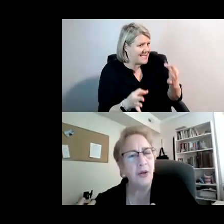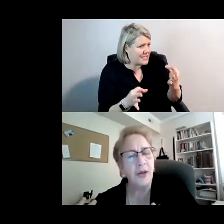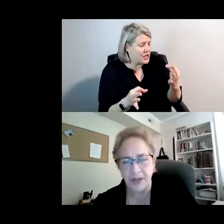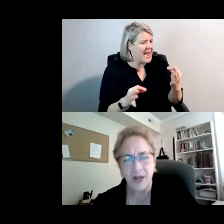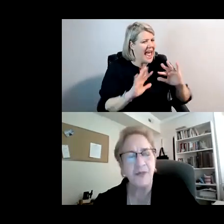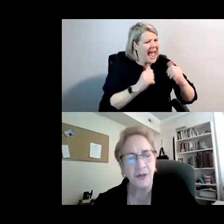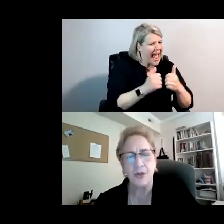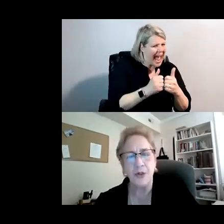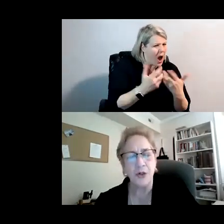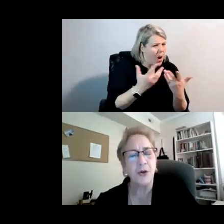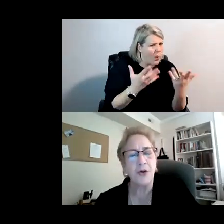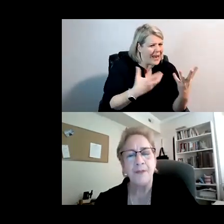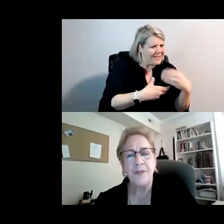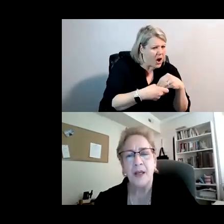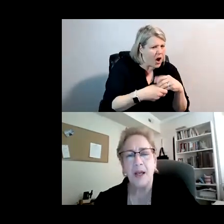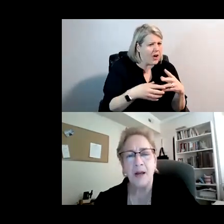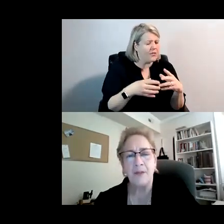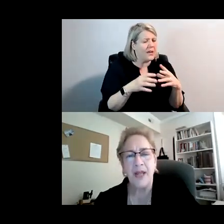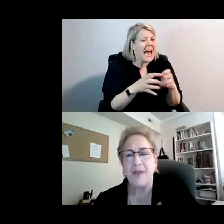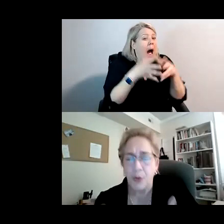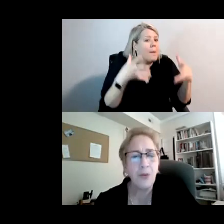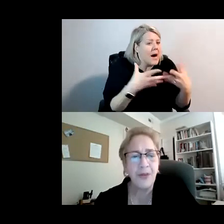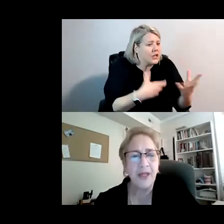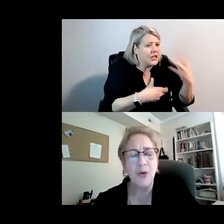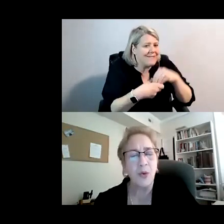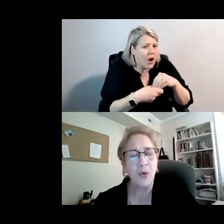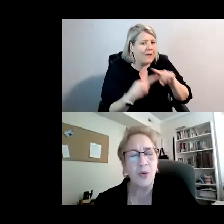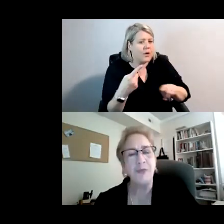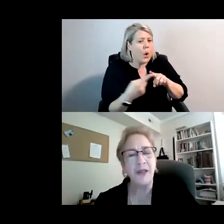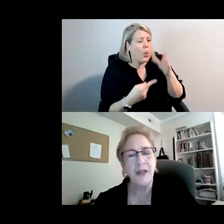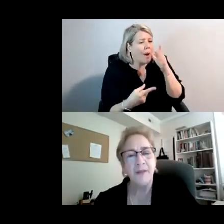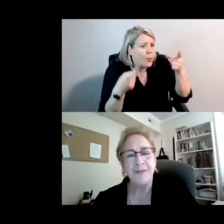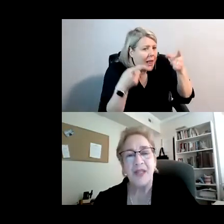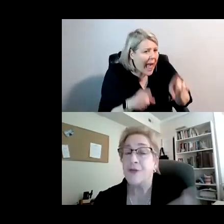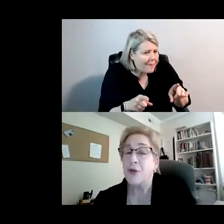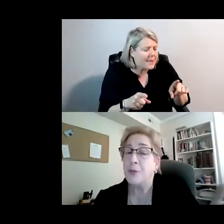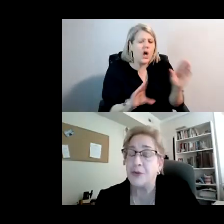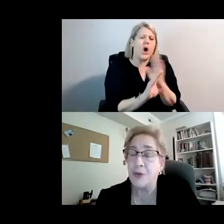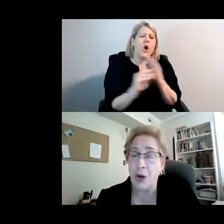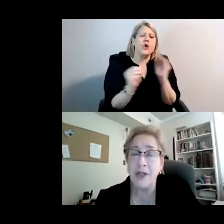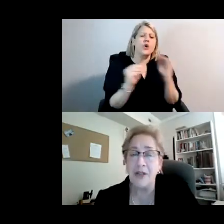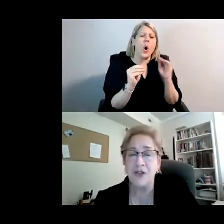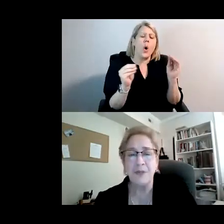you know, what times it'll occur. And there won't be any court involvement. If you pursue guardianship,